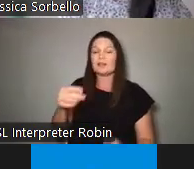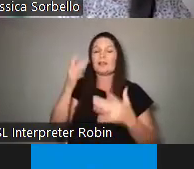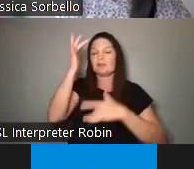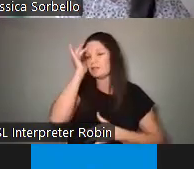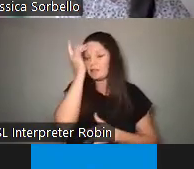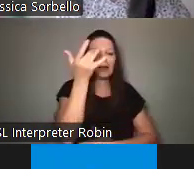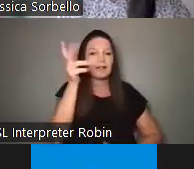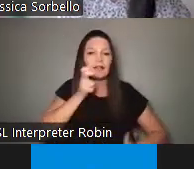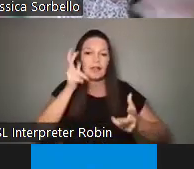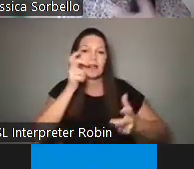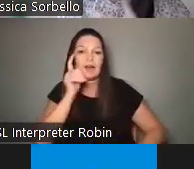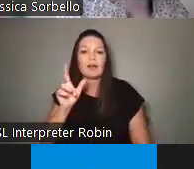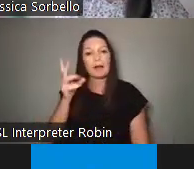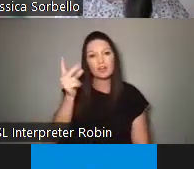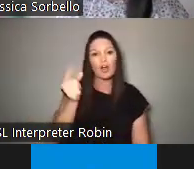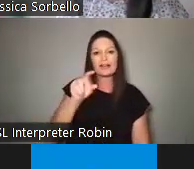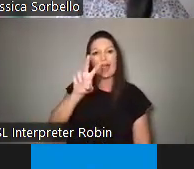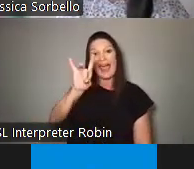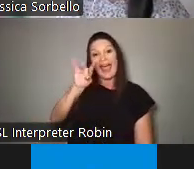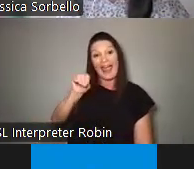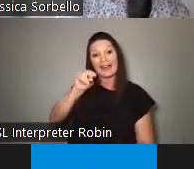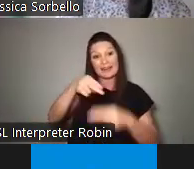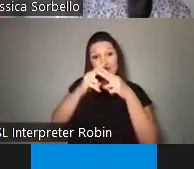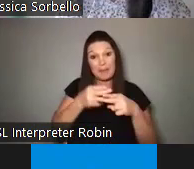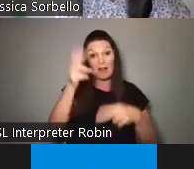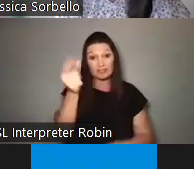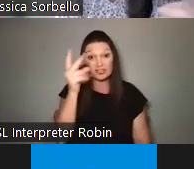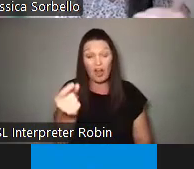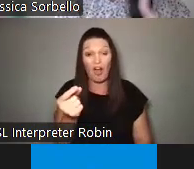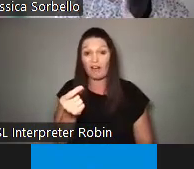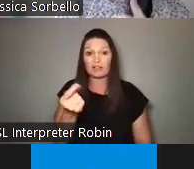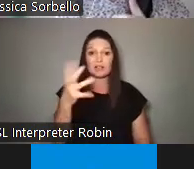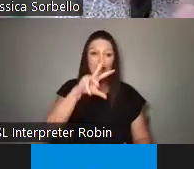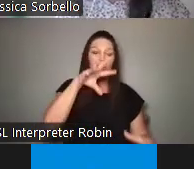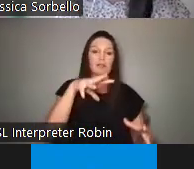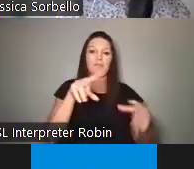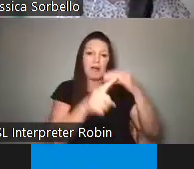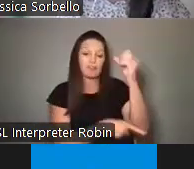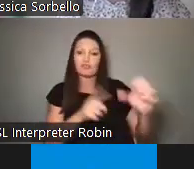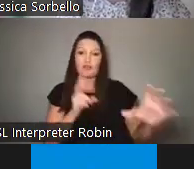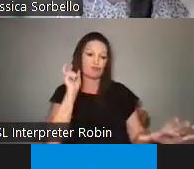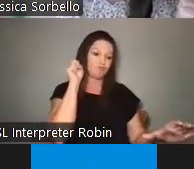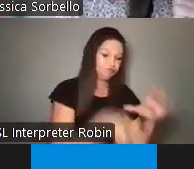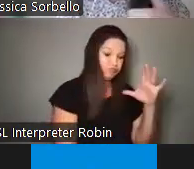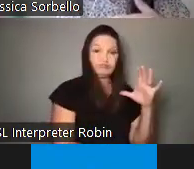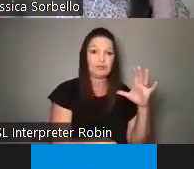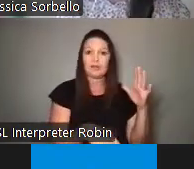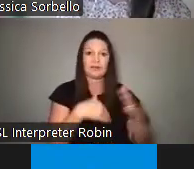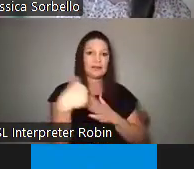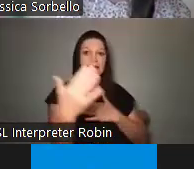no matter what I do. Despite a very expensive garbage can. He actually really loves my used coffee grounds more than